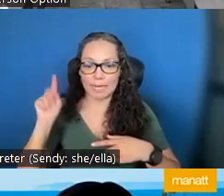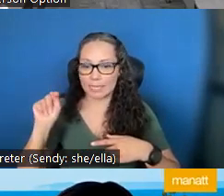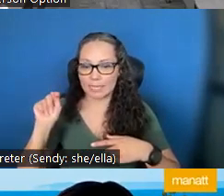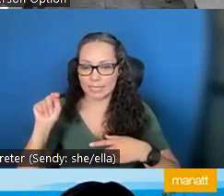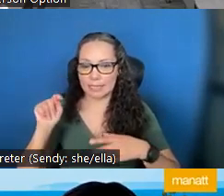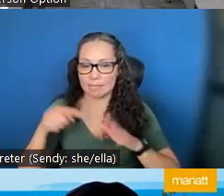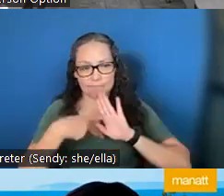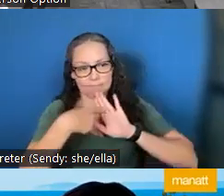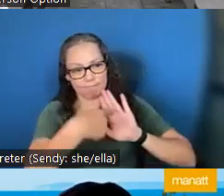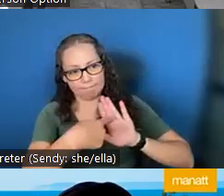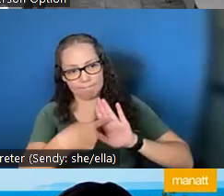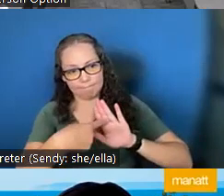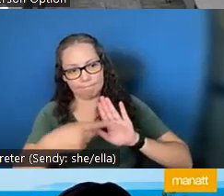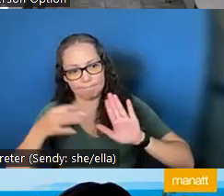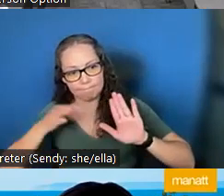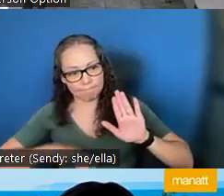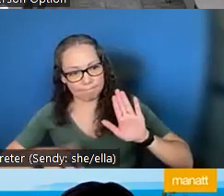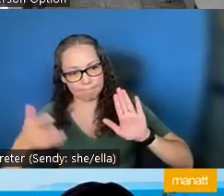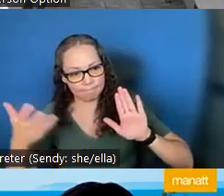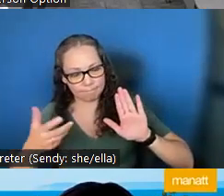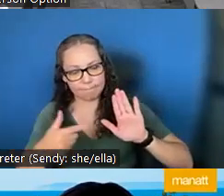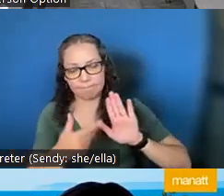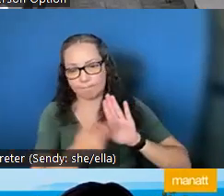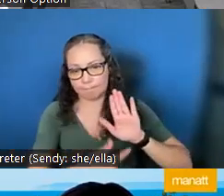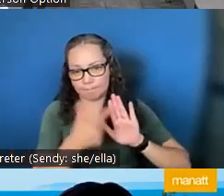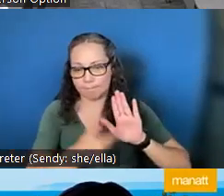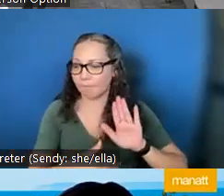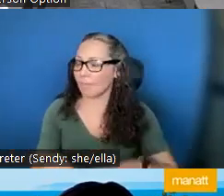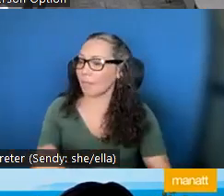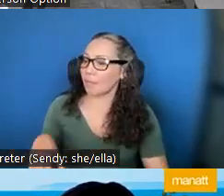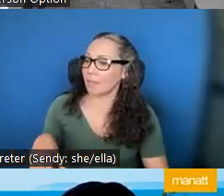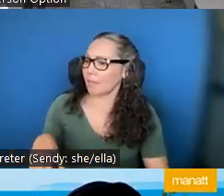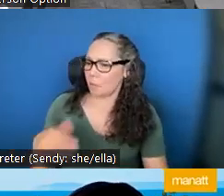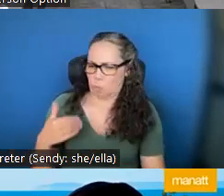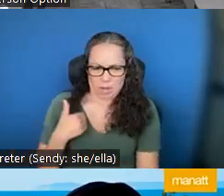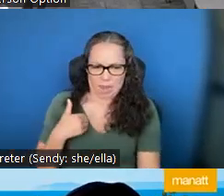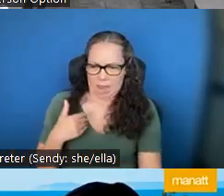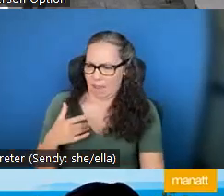what Darlene said U there's California state University campuses all over California uh I